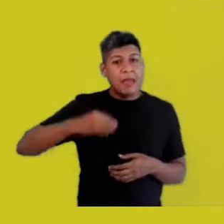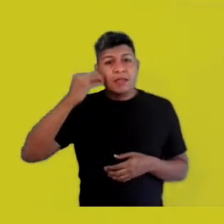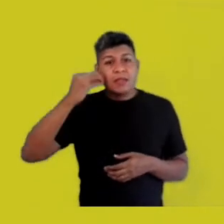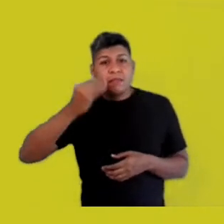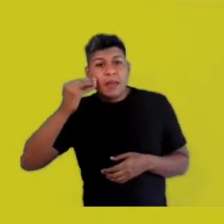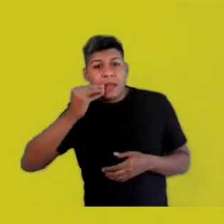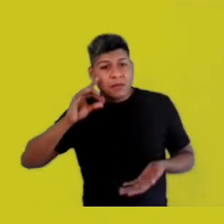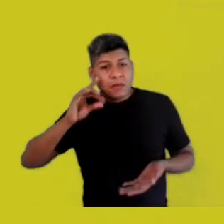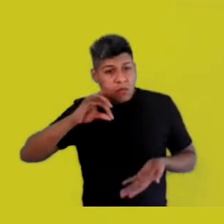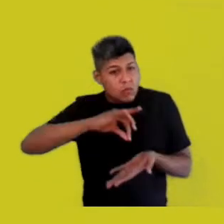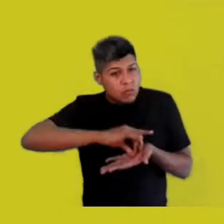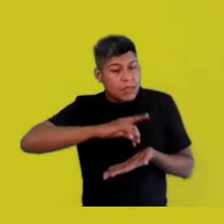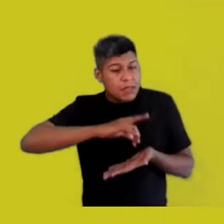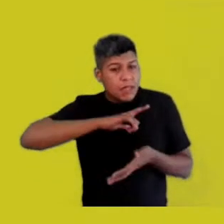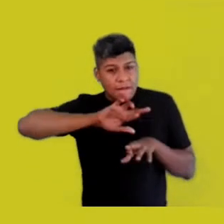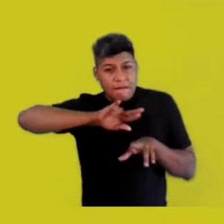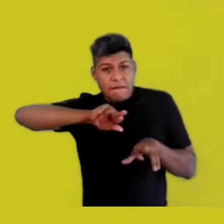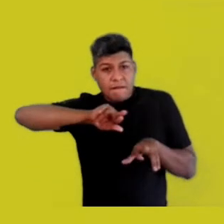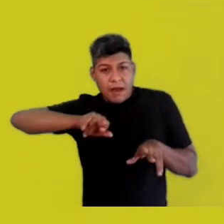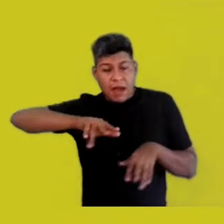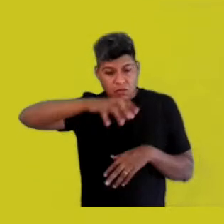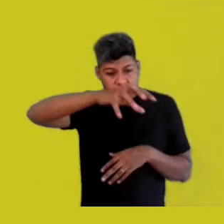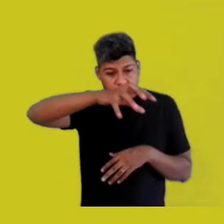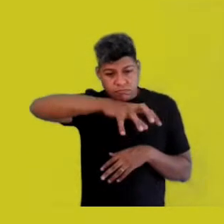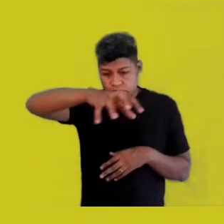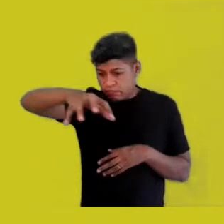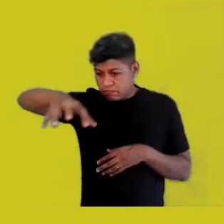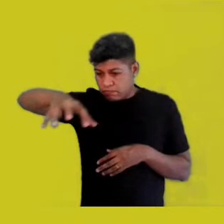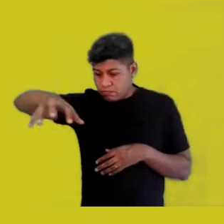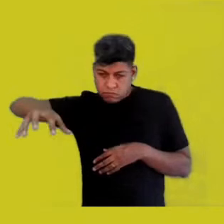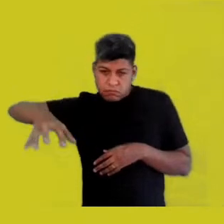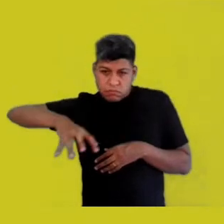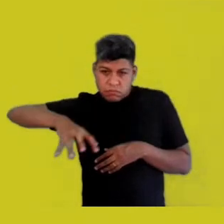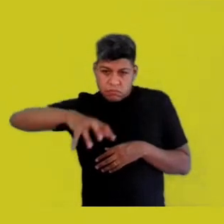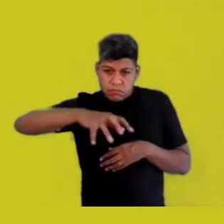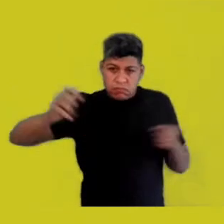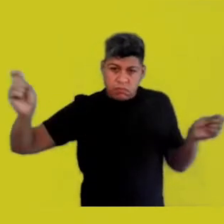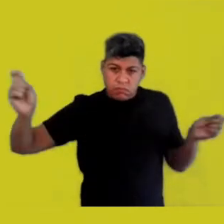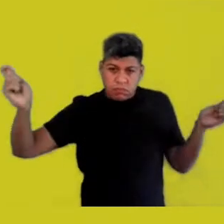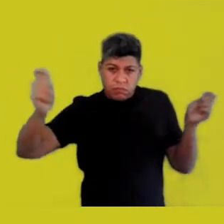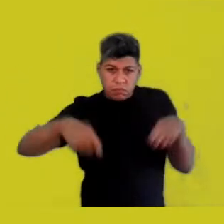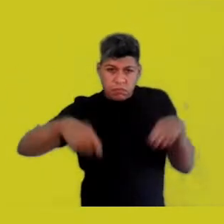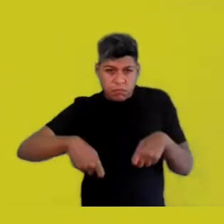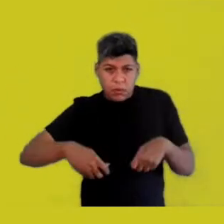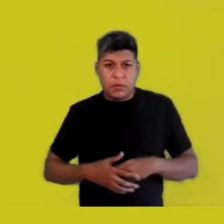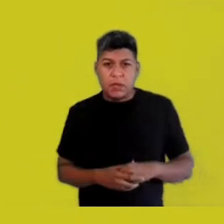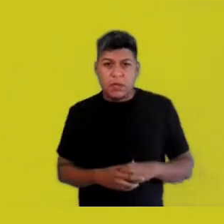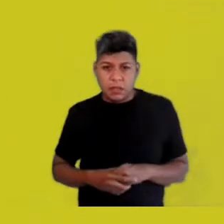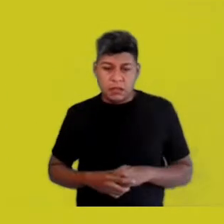I’ve crossed several yards in such a powerful, affective,